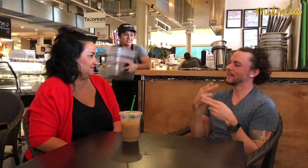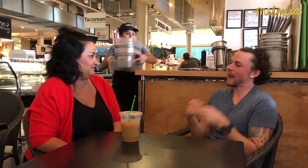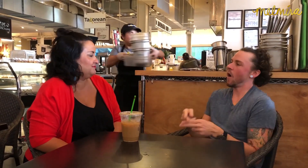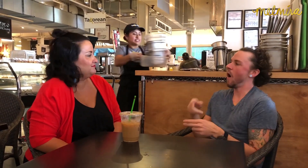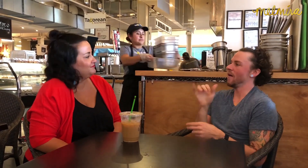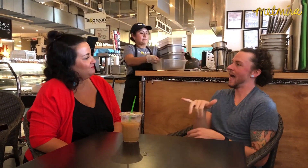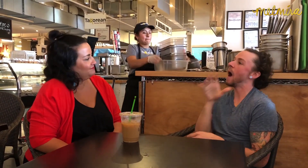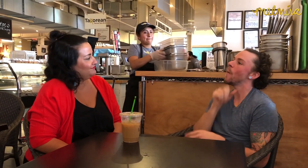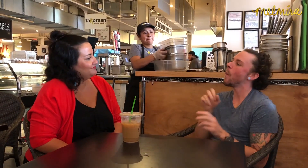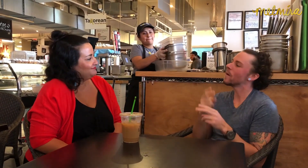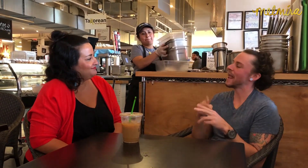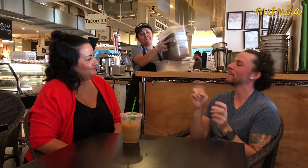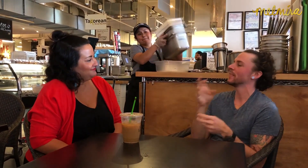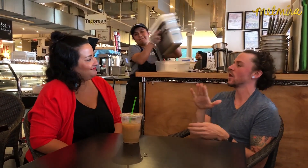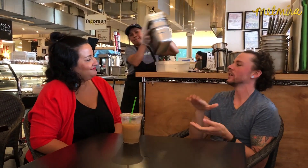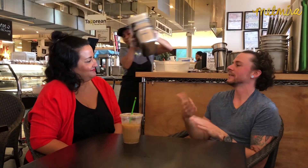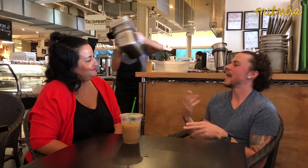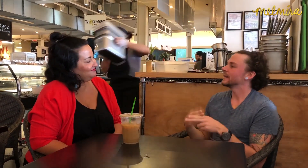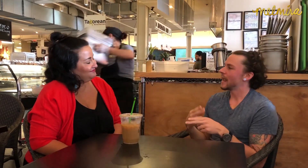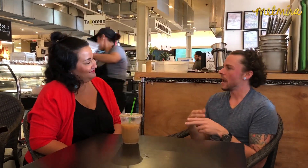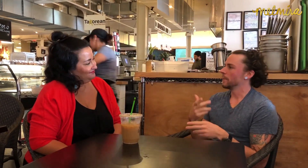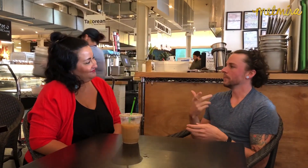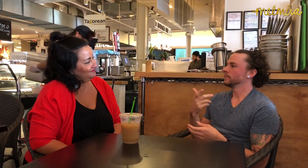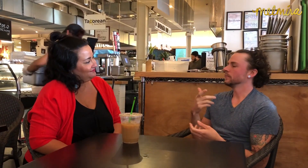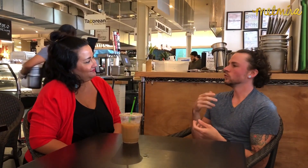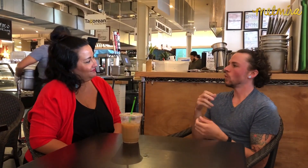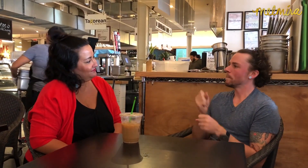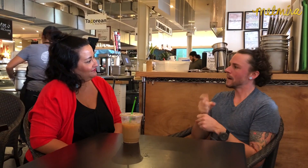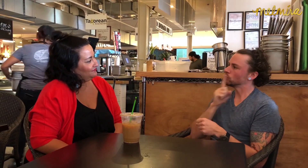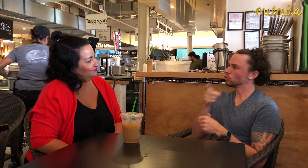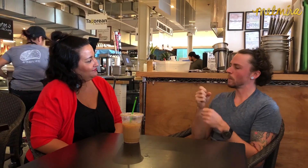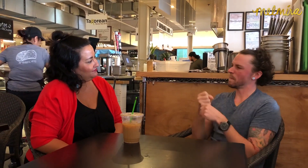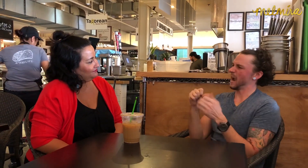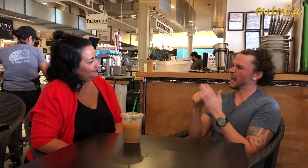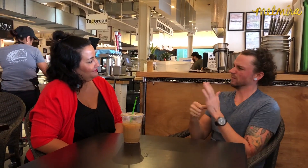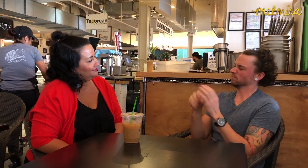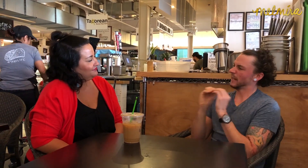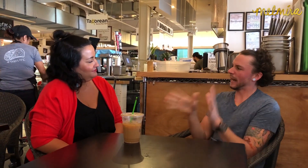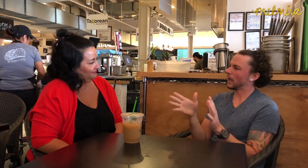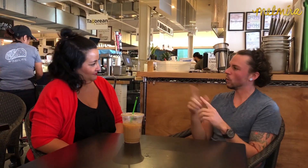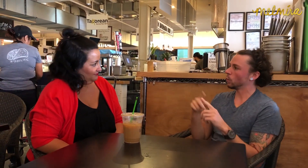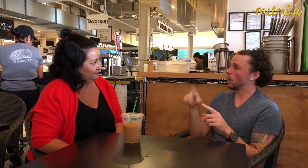they call these old names "dead" names. This is to make it clear to other people that they